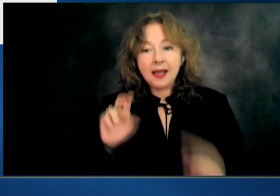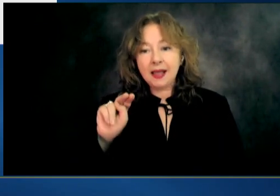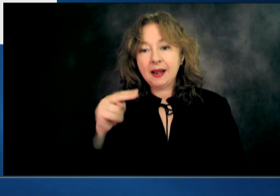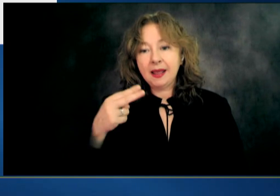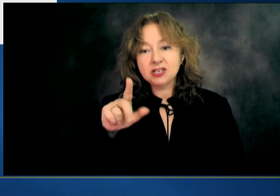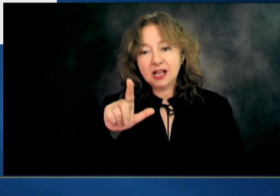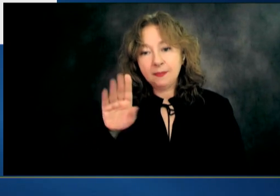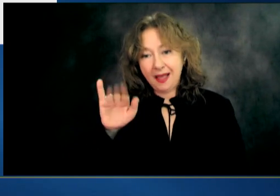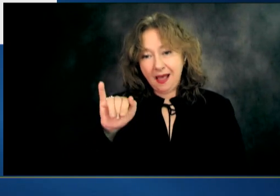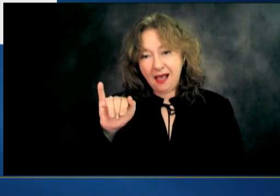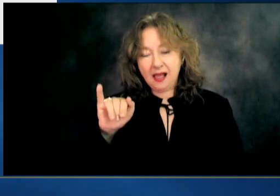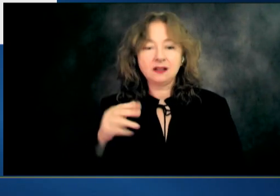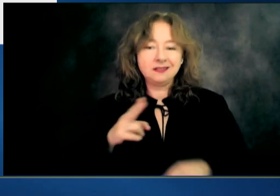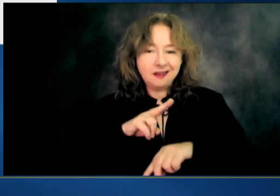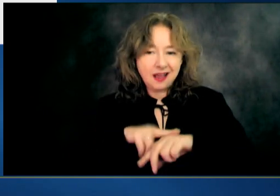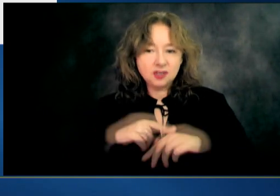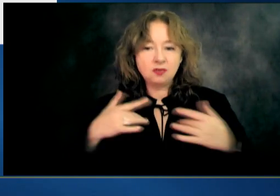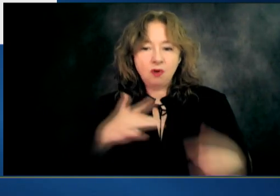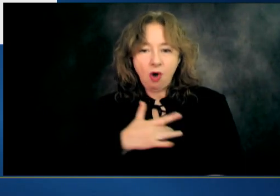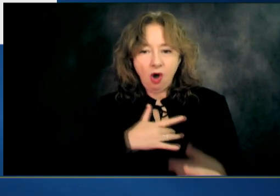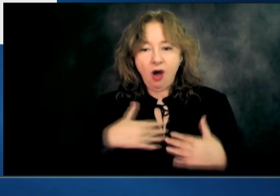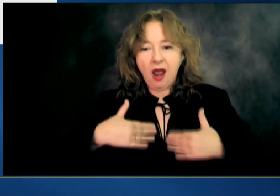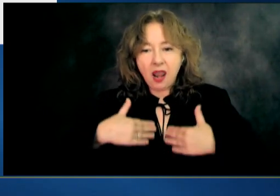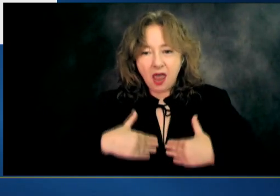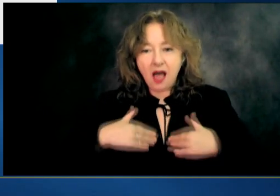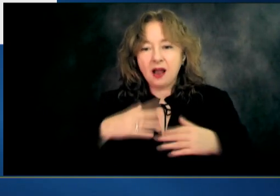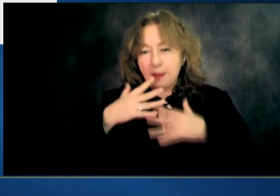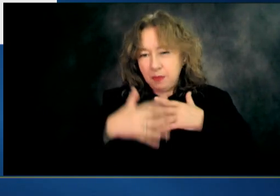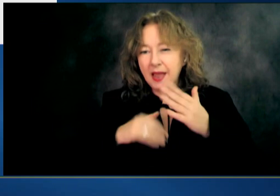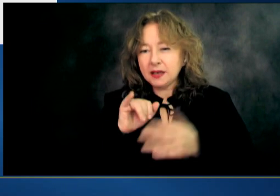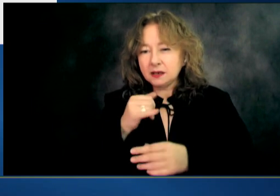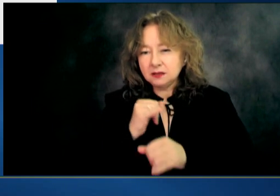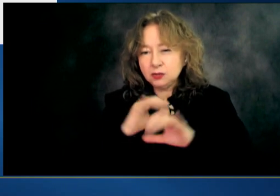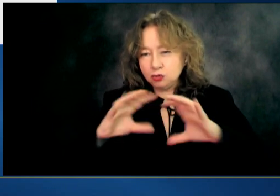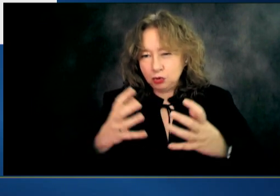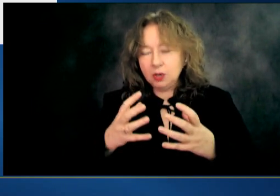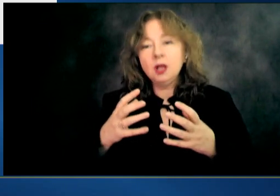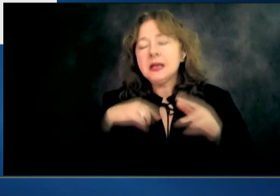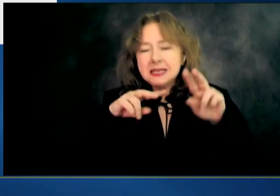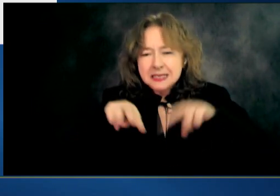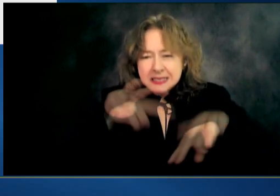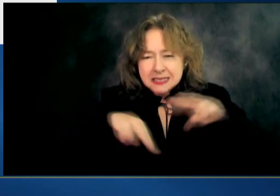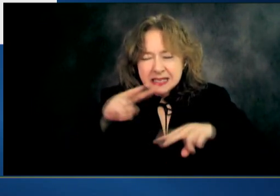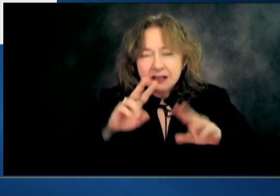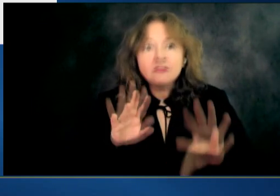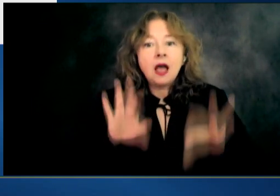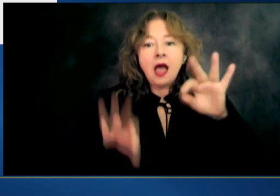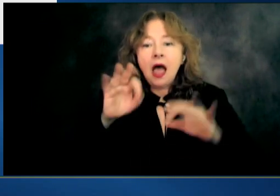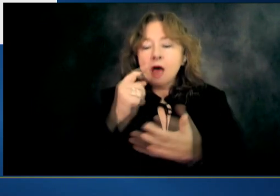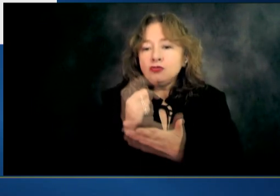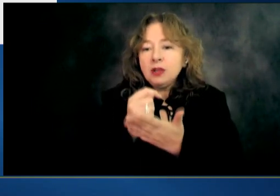Lung, and Blood Institute, we were able to find treatments for sickle cell disease. The penicillin